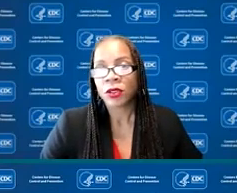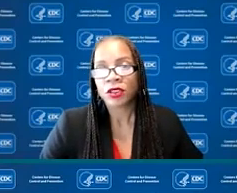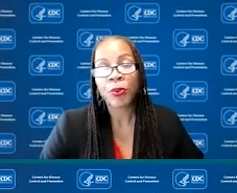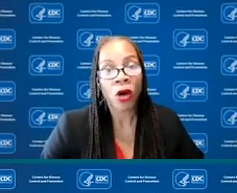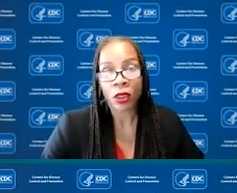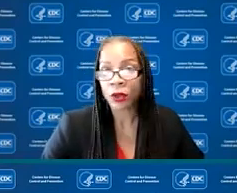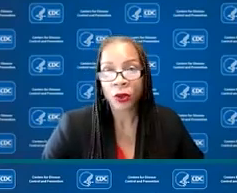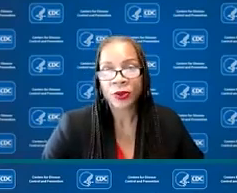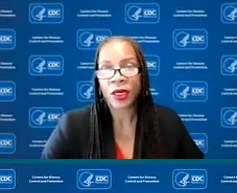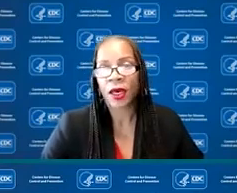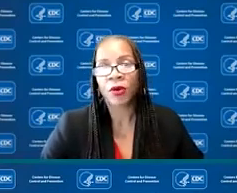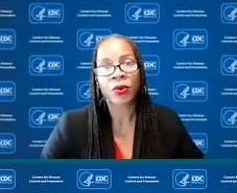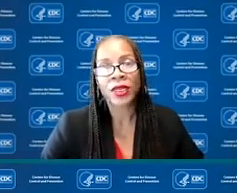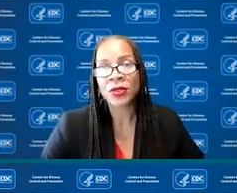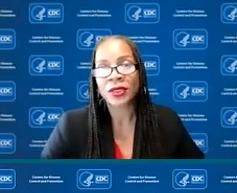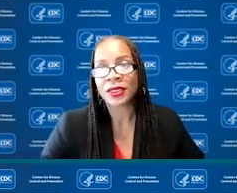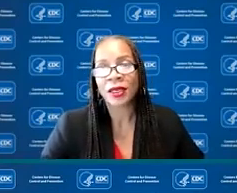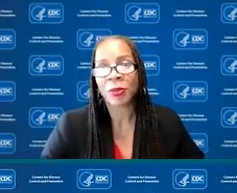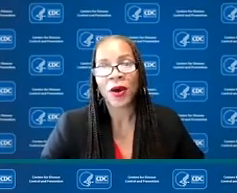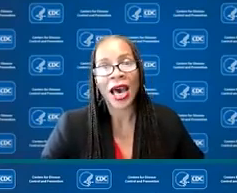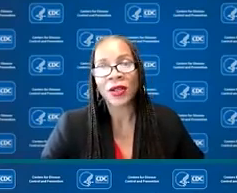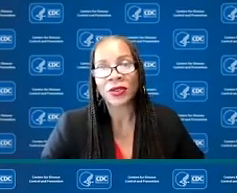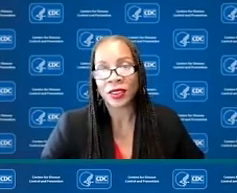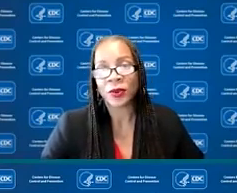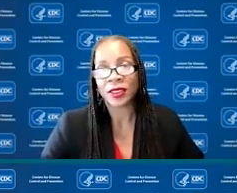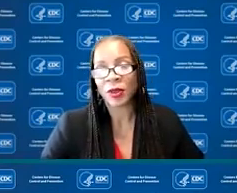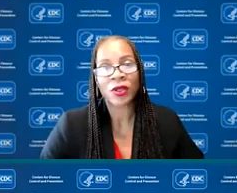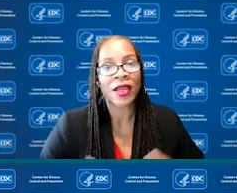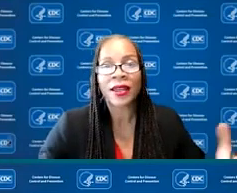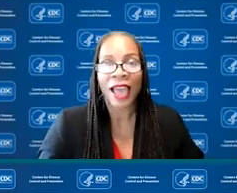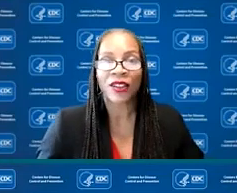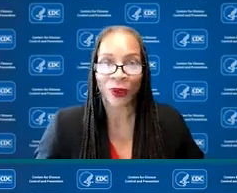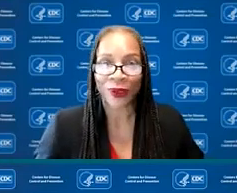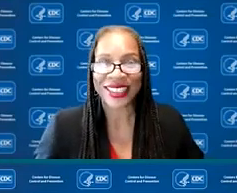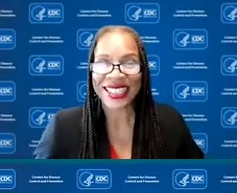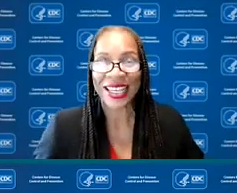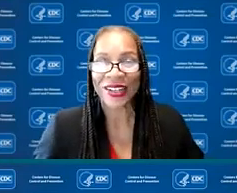support groups, resources about how to deal with this; I mean, we’re not experts in this area.